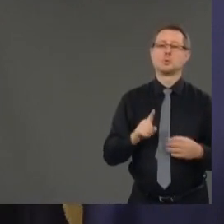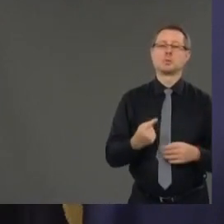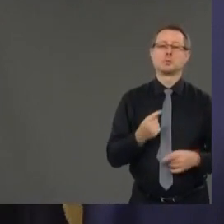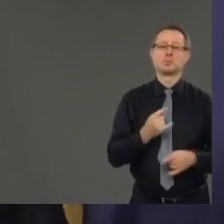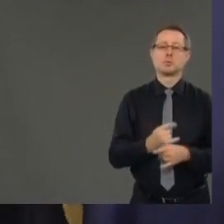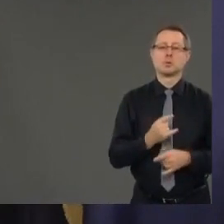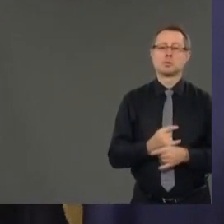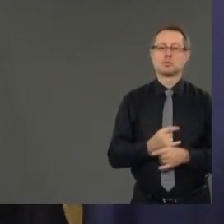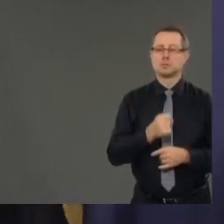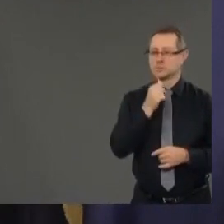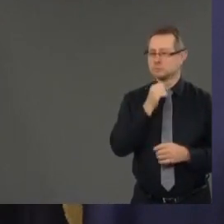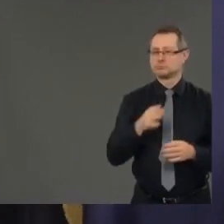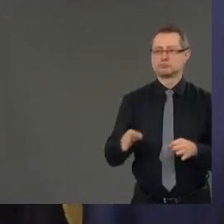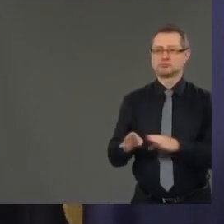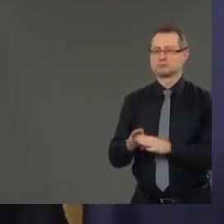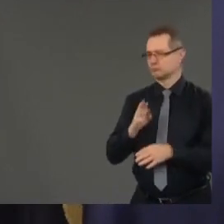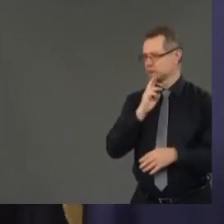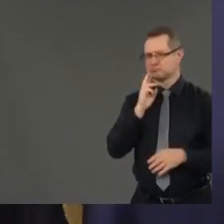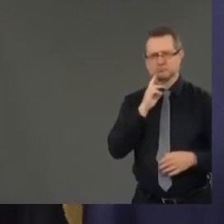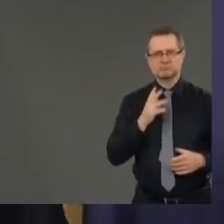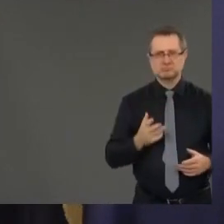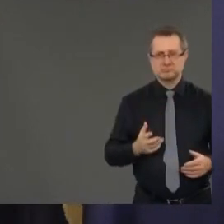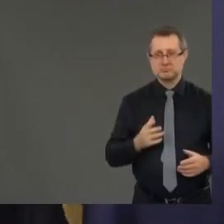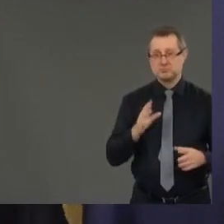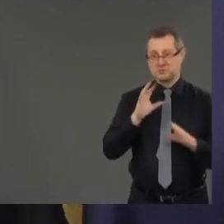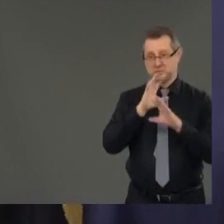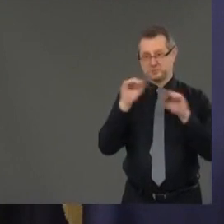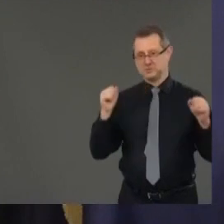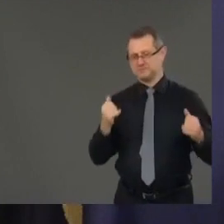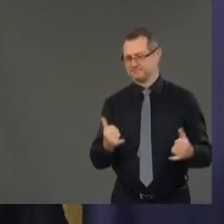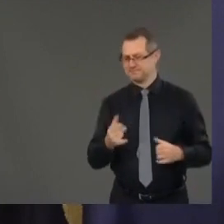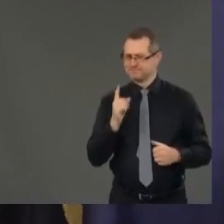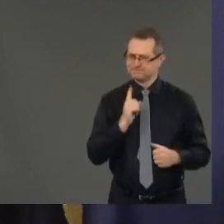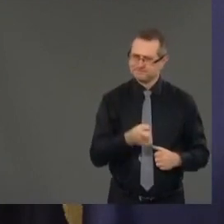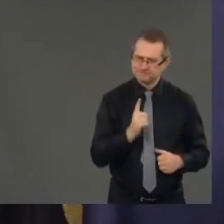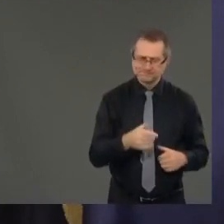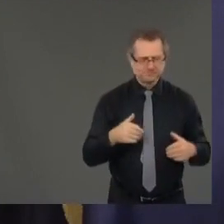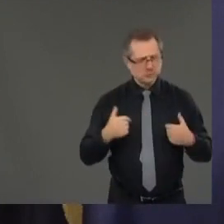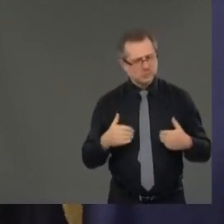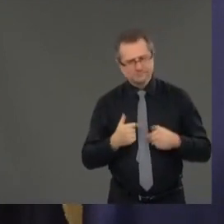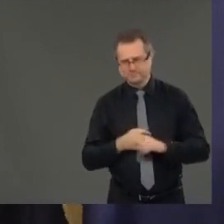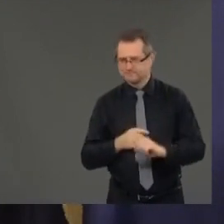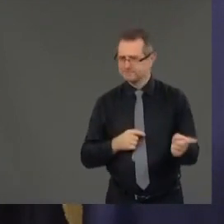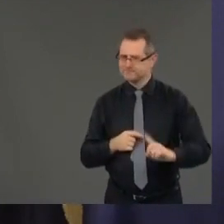BARS. OKAY. THE PRESIDENT NOW SAYS YOUNG